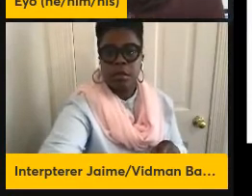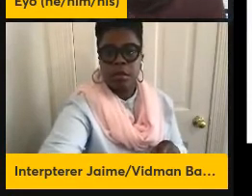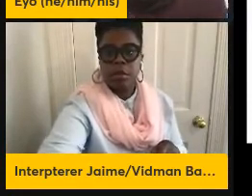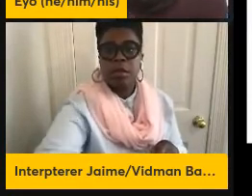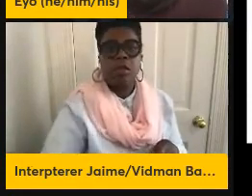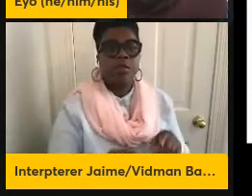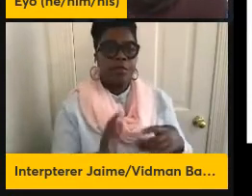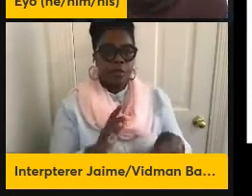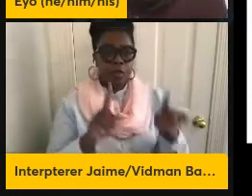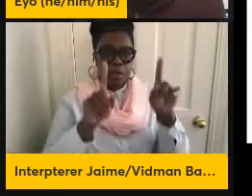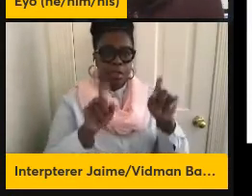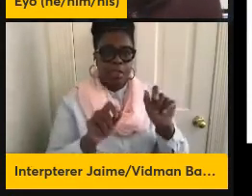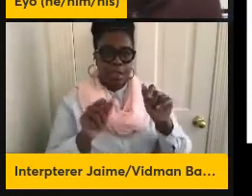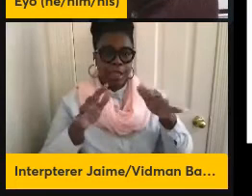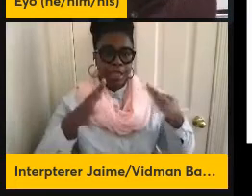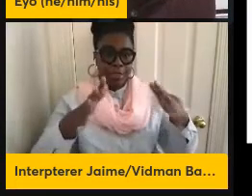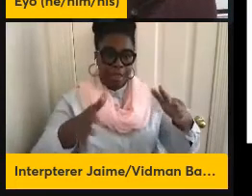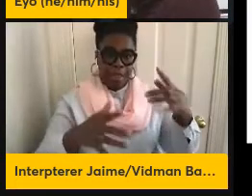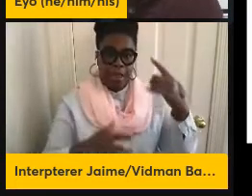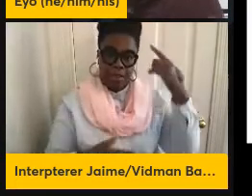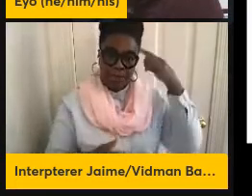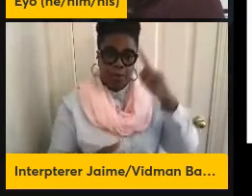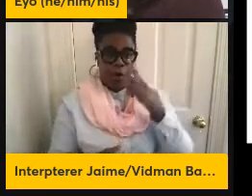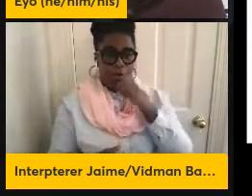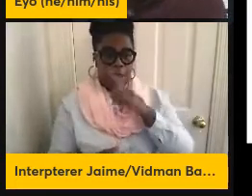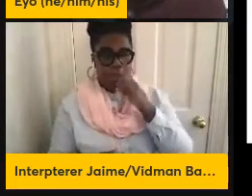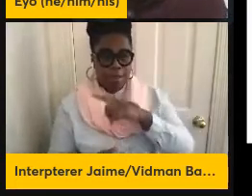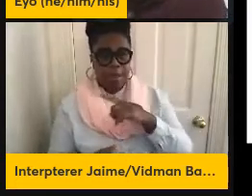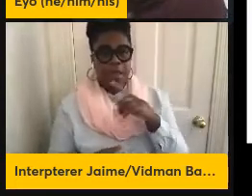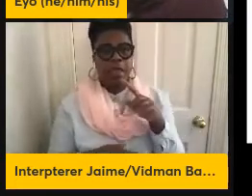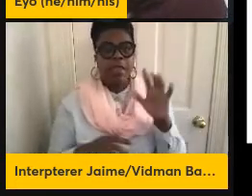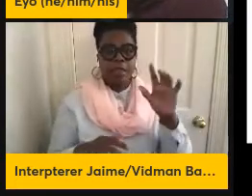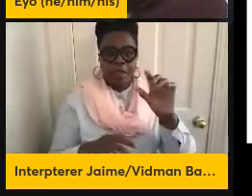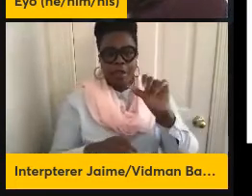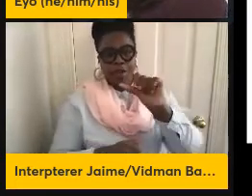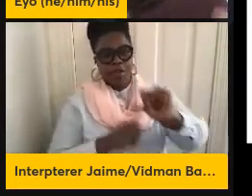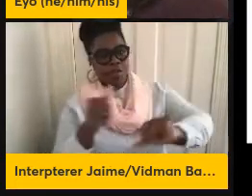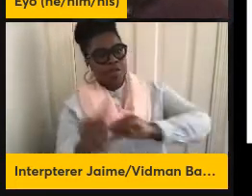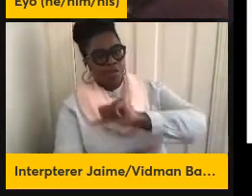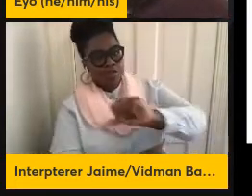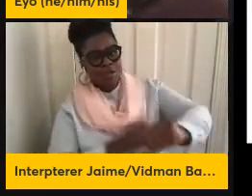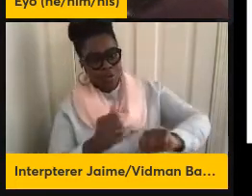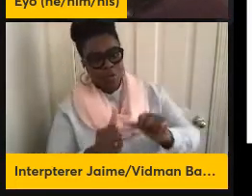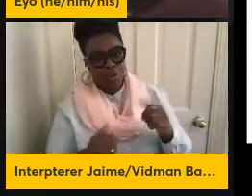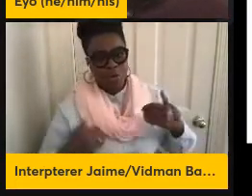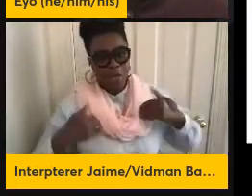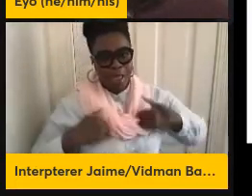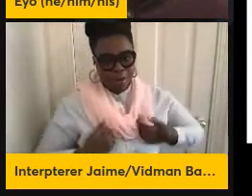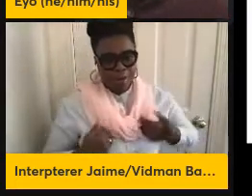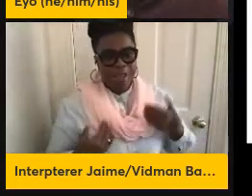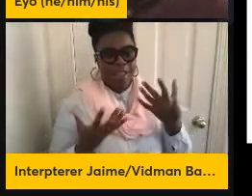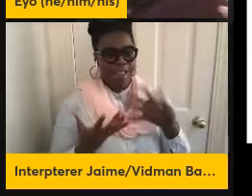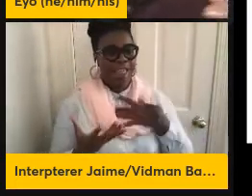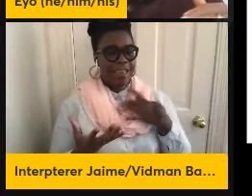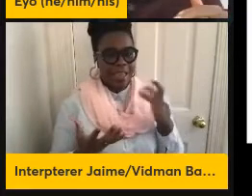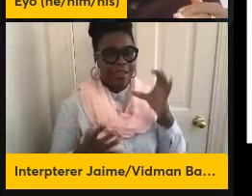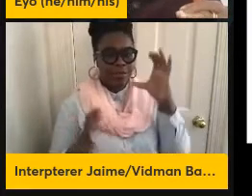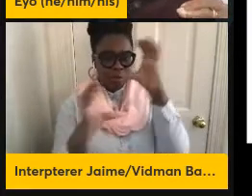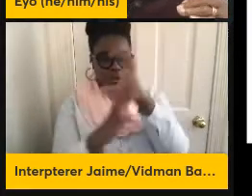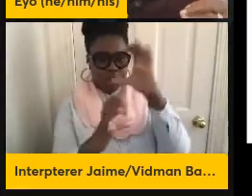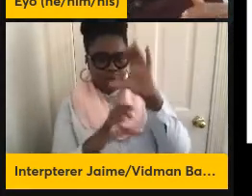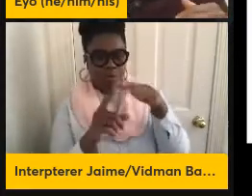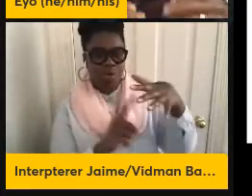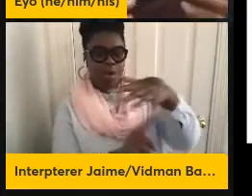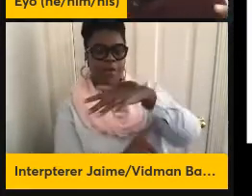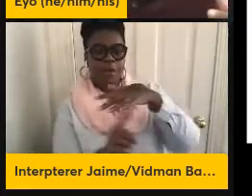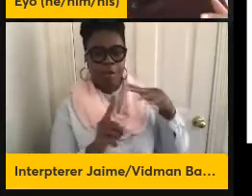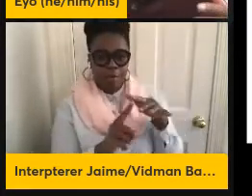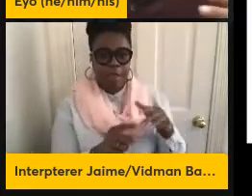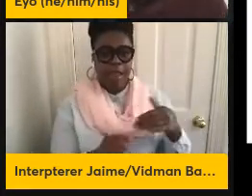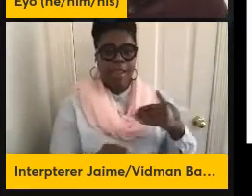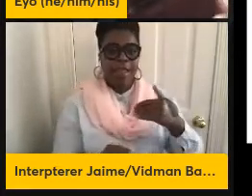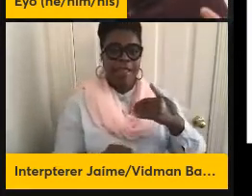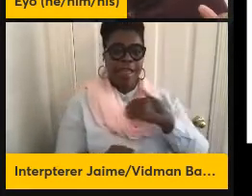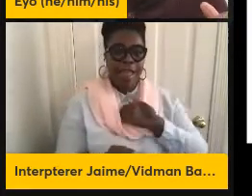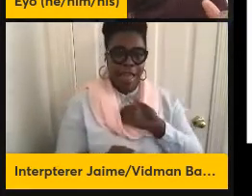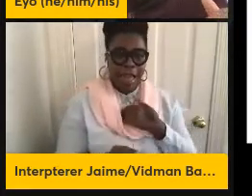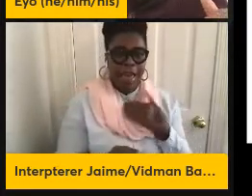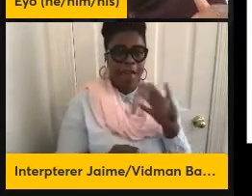mice, very social creatures, and they'd like to explore the environment as well as the other an inhibitory behavior of being